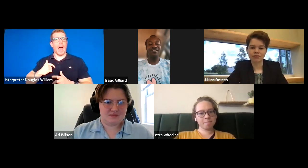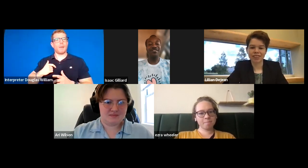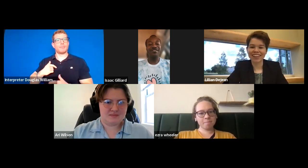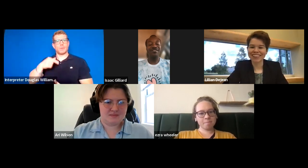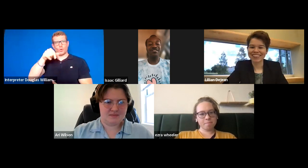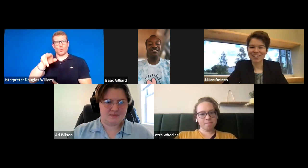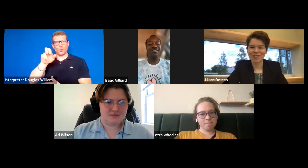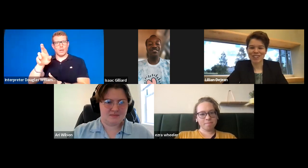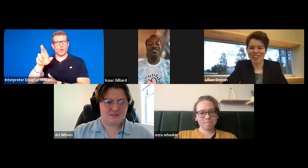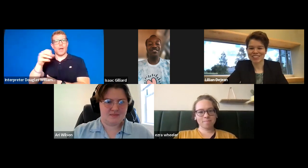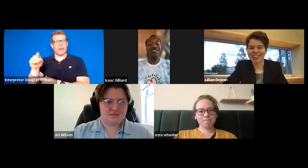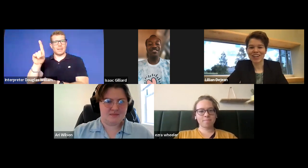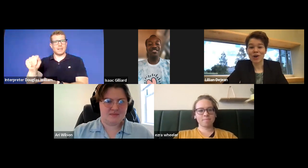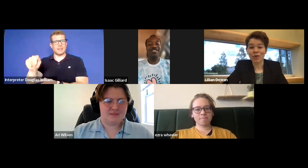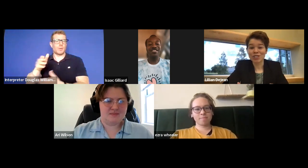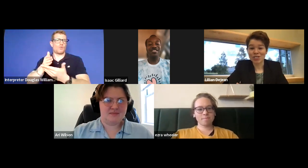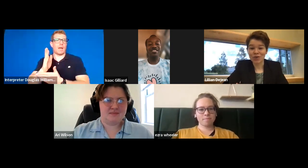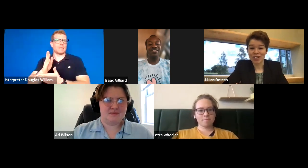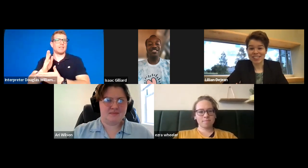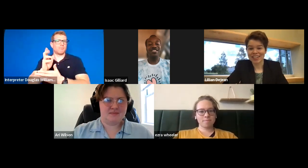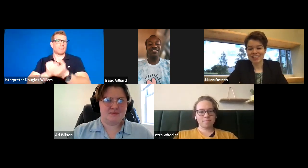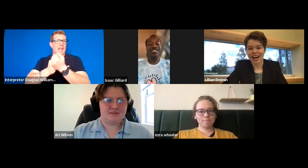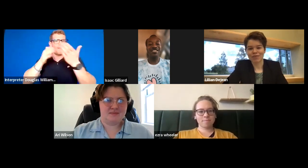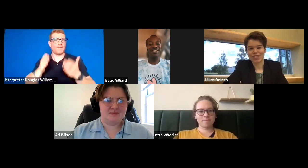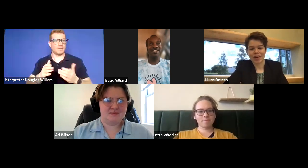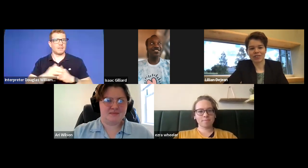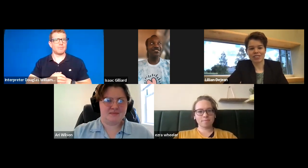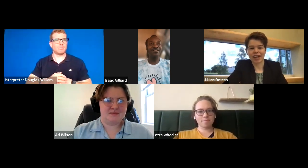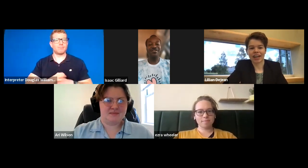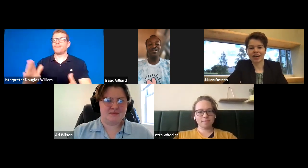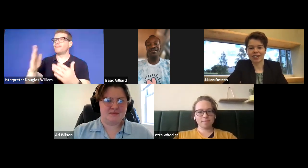Thanks so much, Ezra. we're so excited to have this panel today.